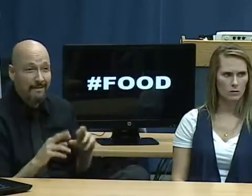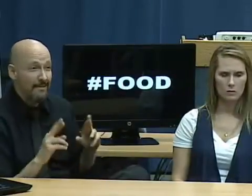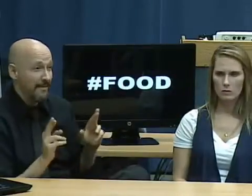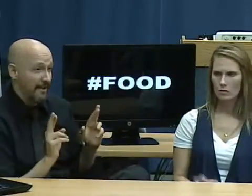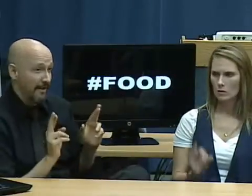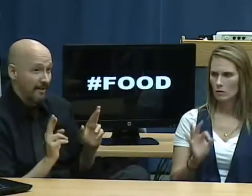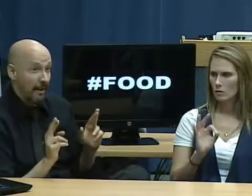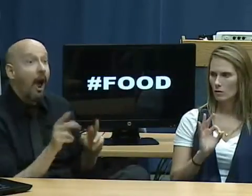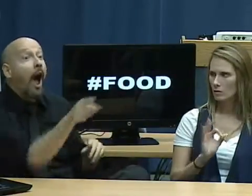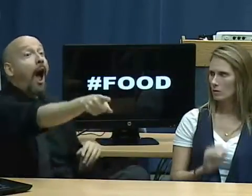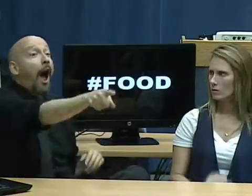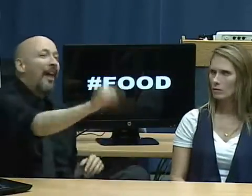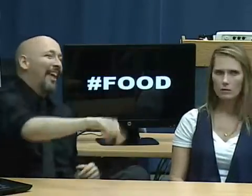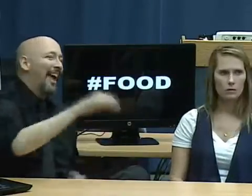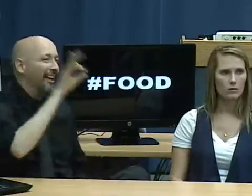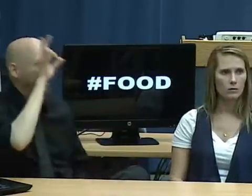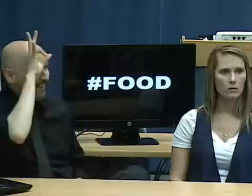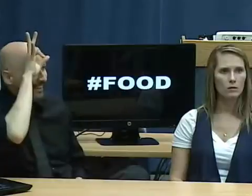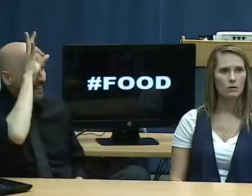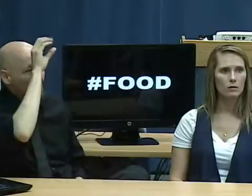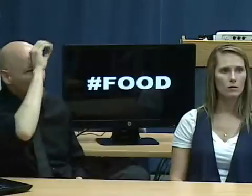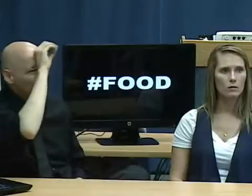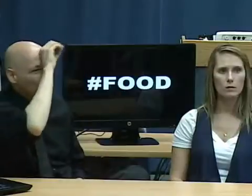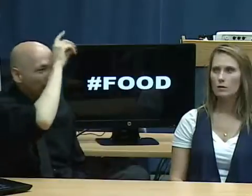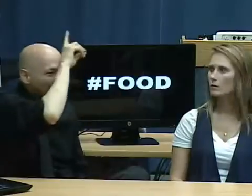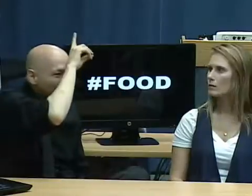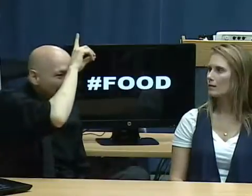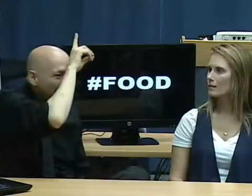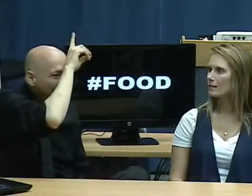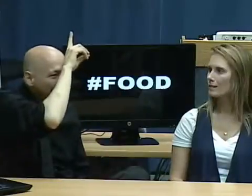Ready for this? Aha! That's it! #FOOD